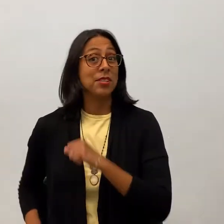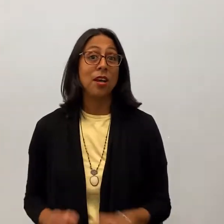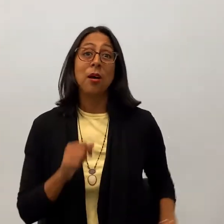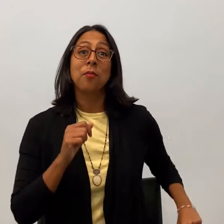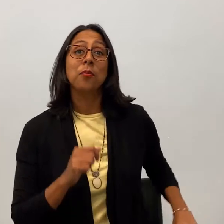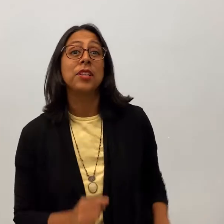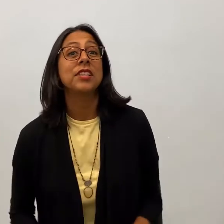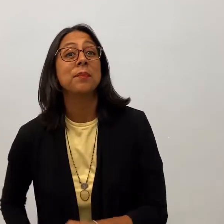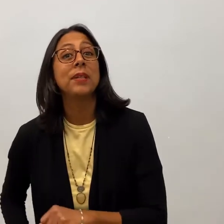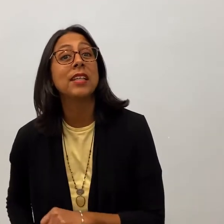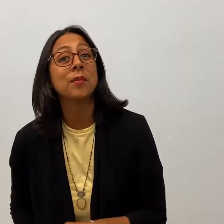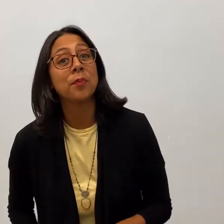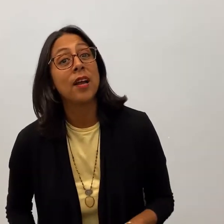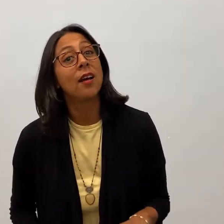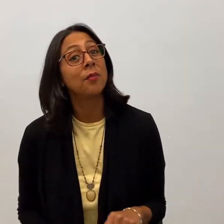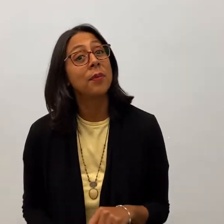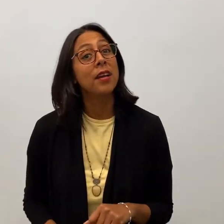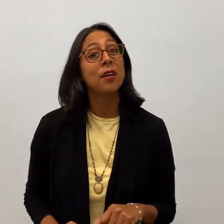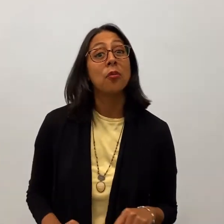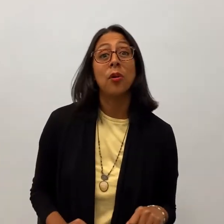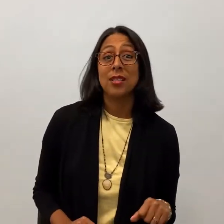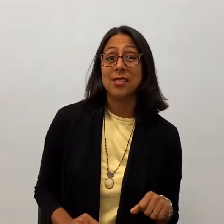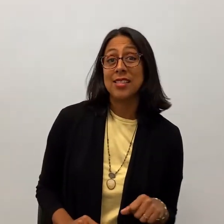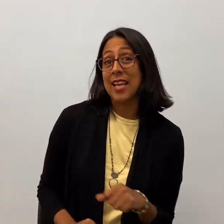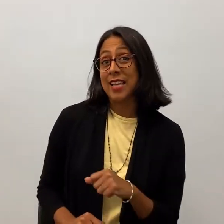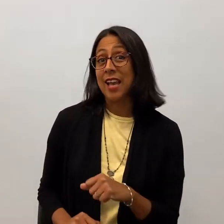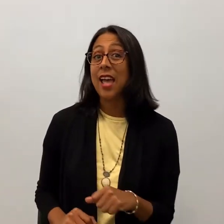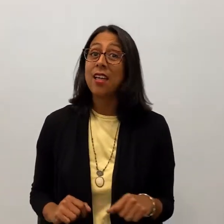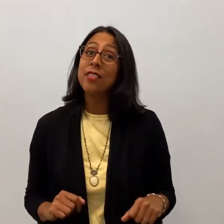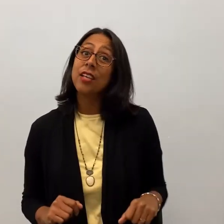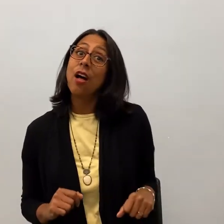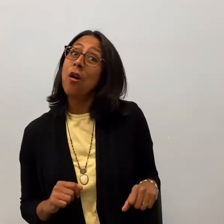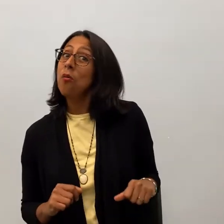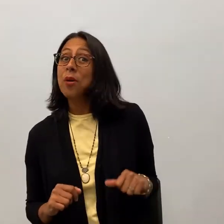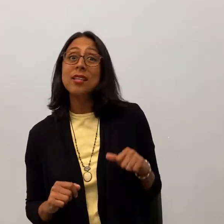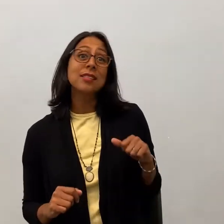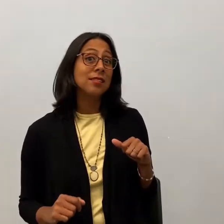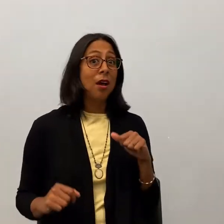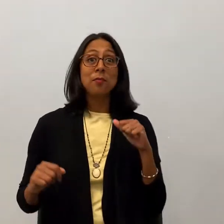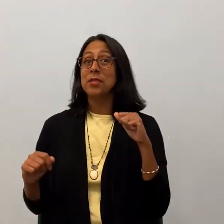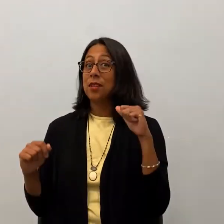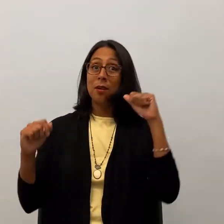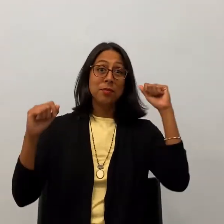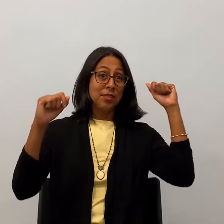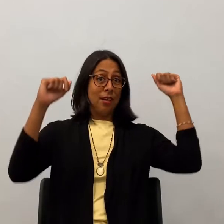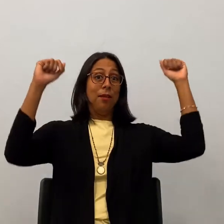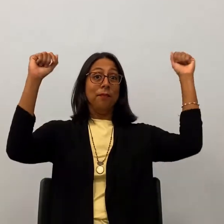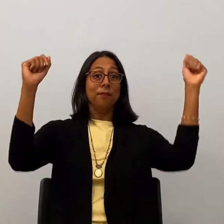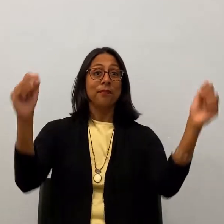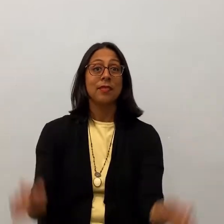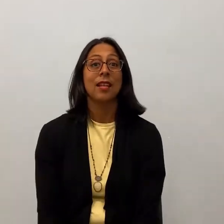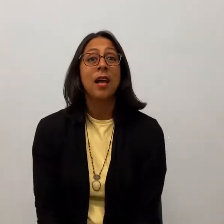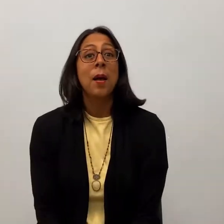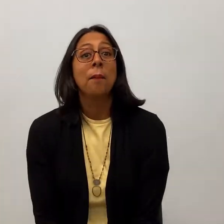Stomp stomp went the big brown bear one day And they all went stomp stomp stomp